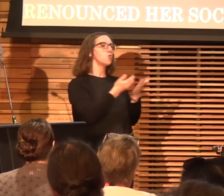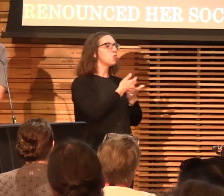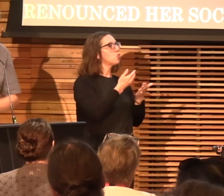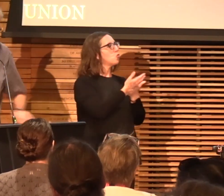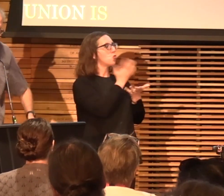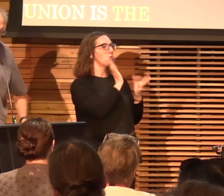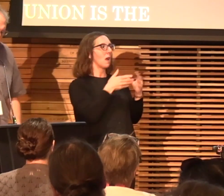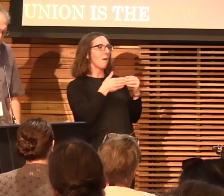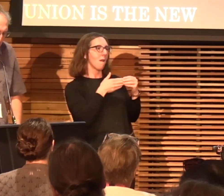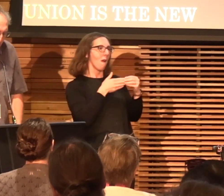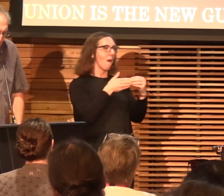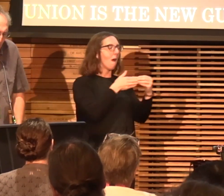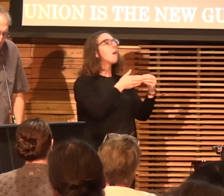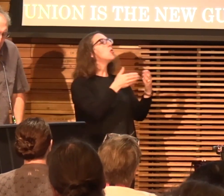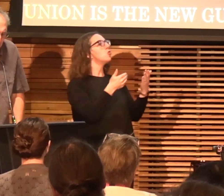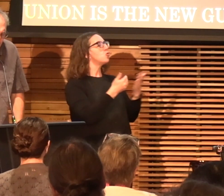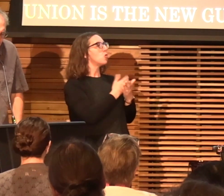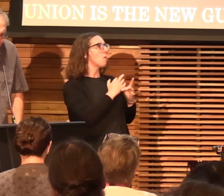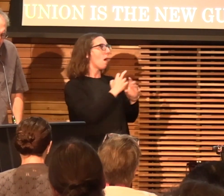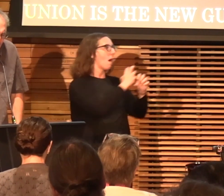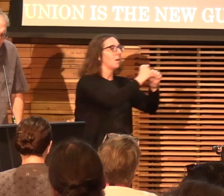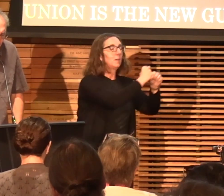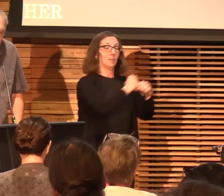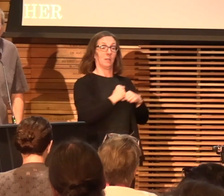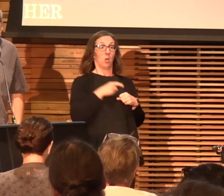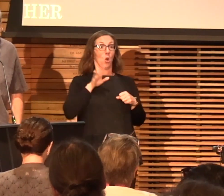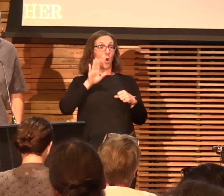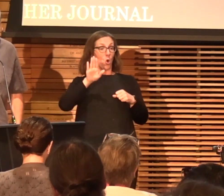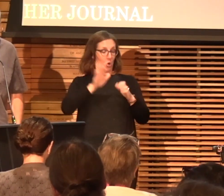In her journal she's talking about how the Soviet Union